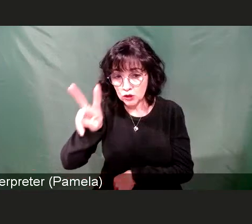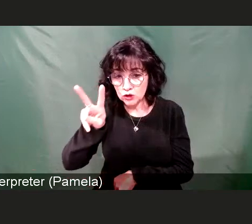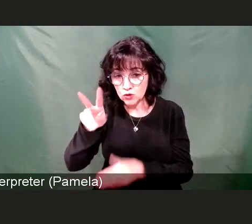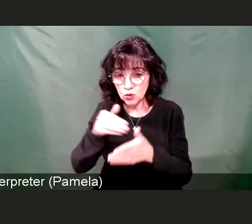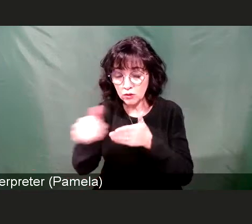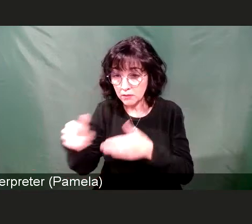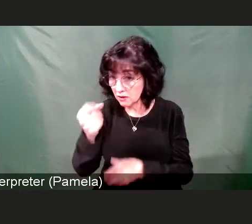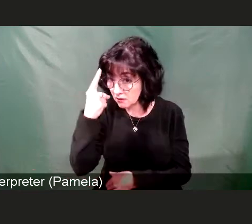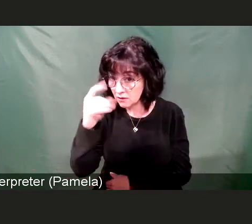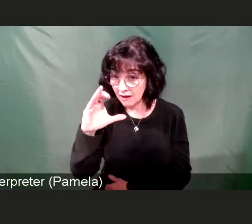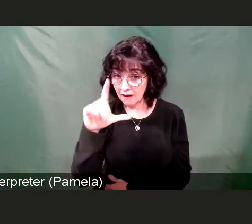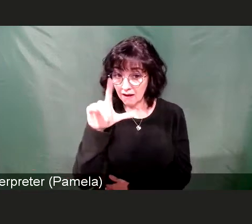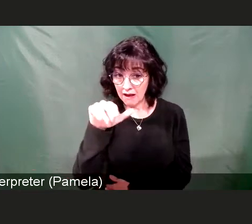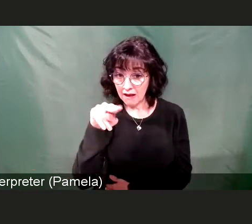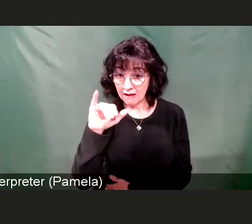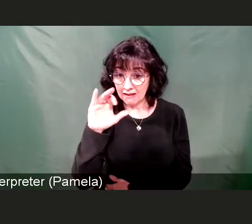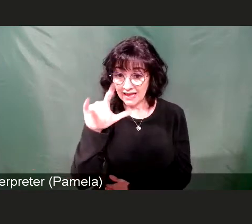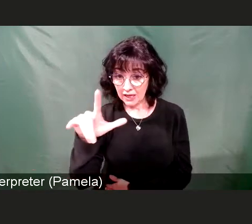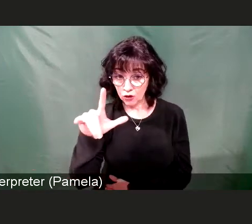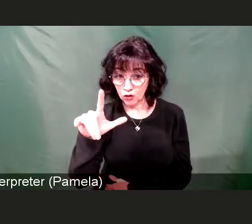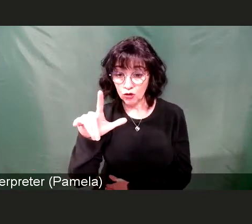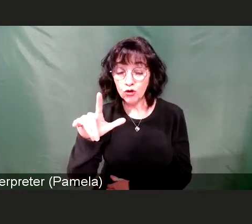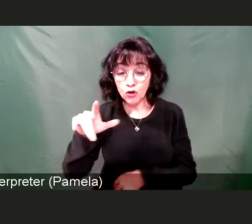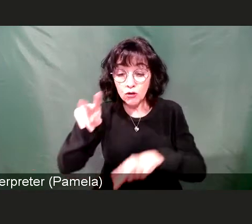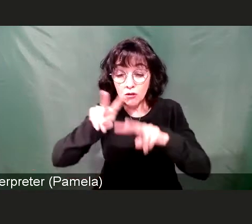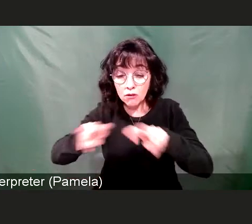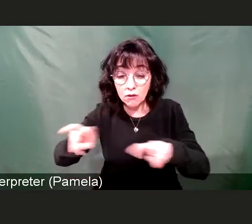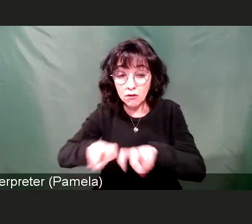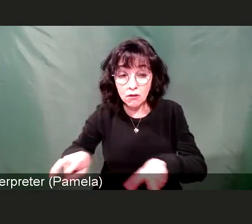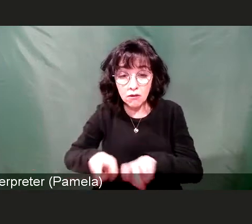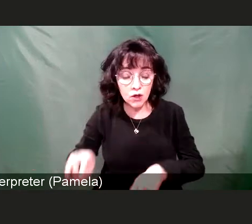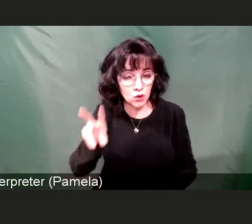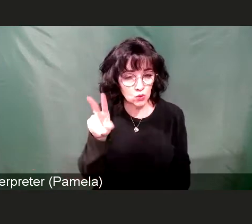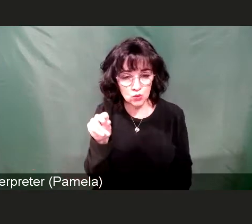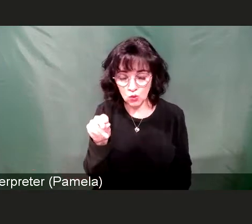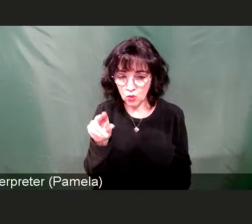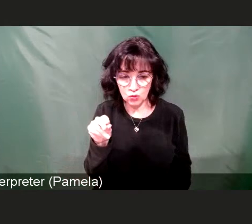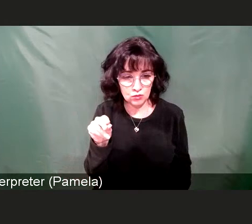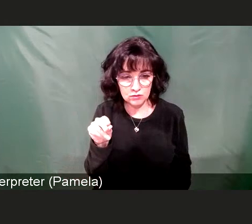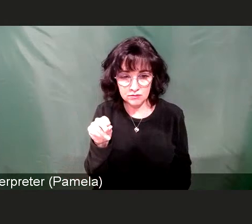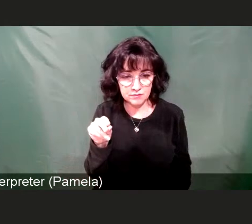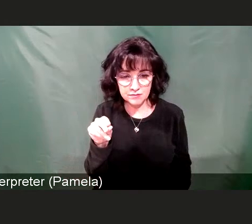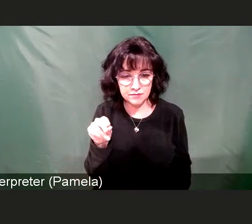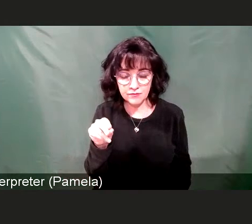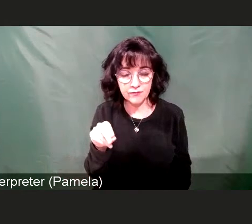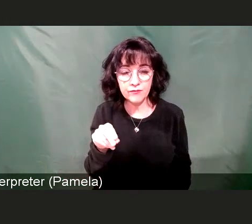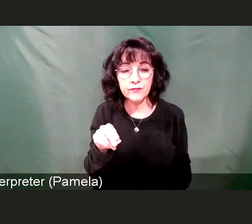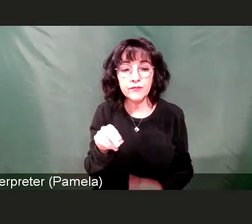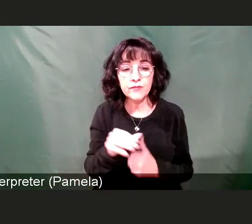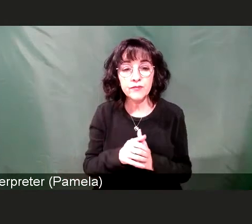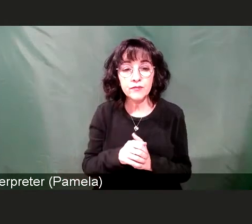This is not that prior trial that Pfizer used to present to the Food and Drug Administration